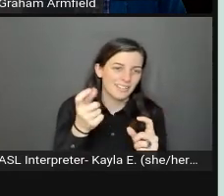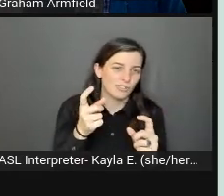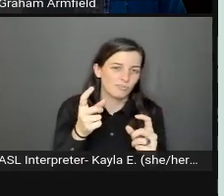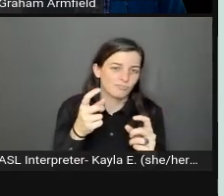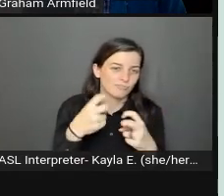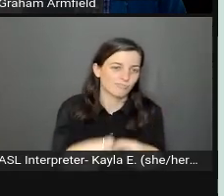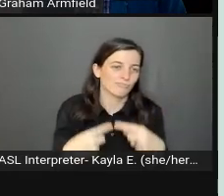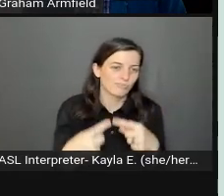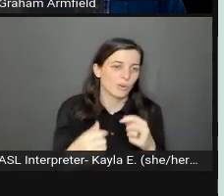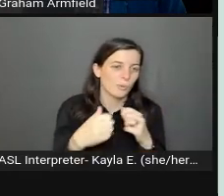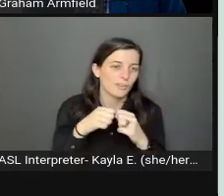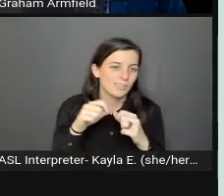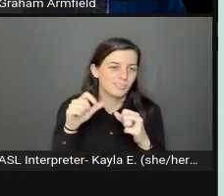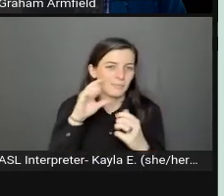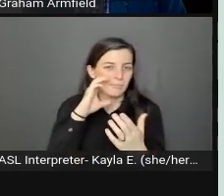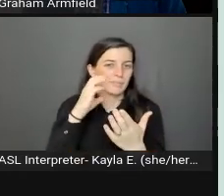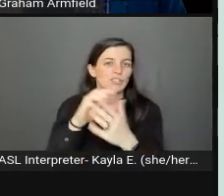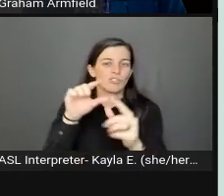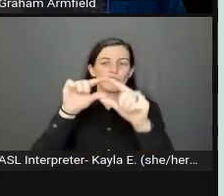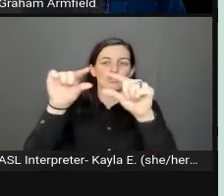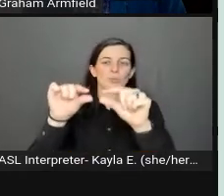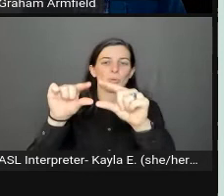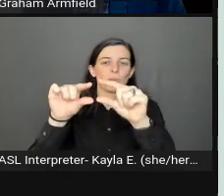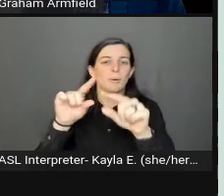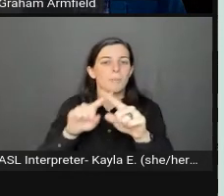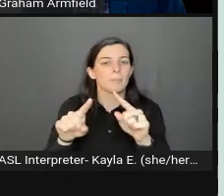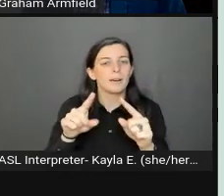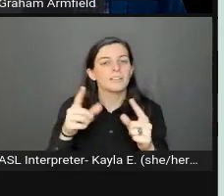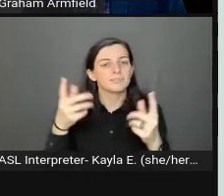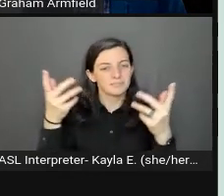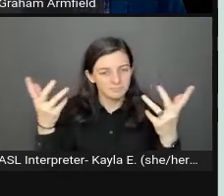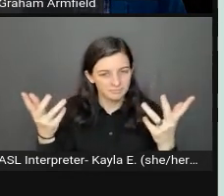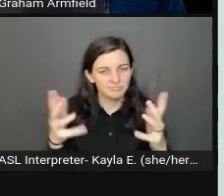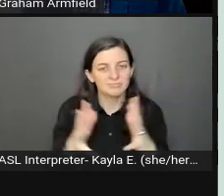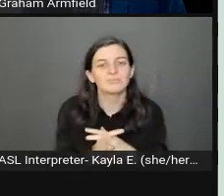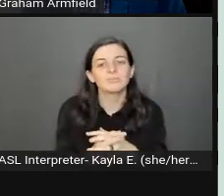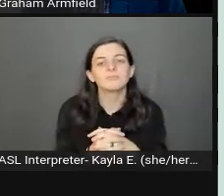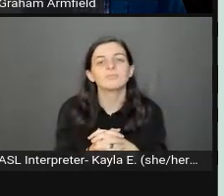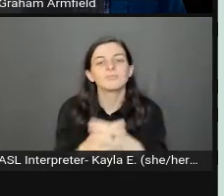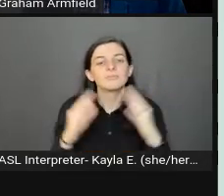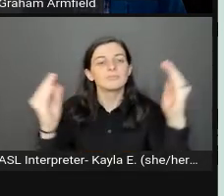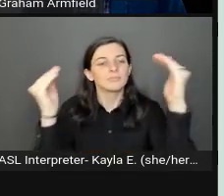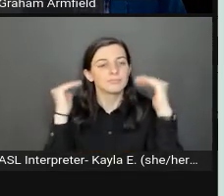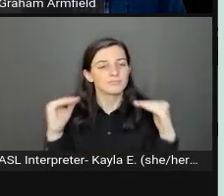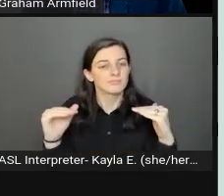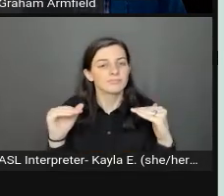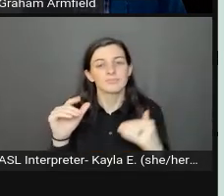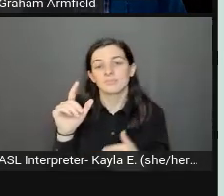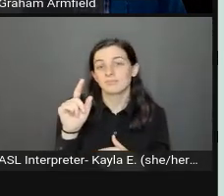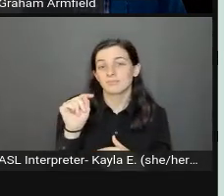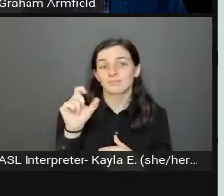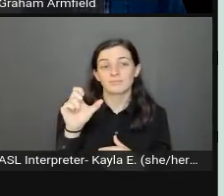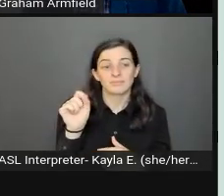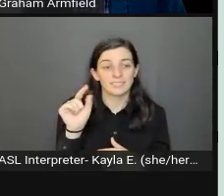that the keyboard focus disappears very quickly. Okay, underneath, it's a testimonial block, there's nothing much going on